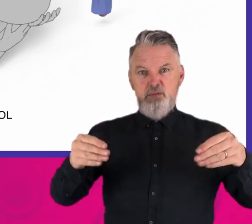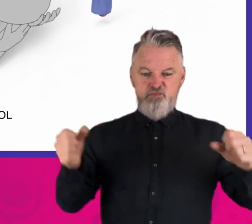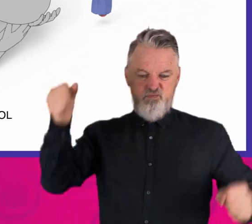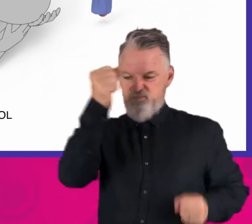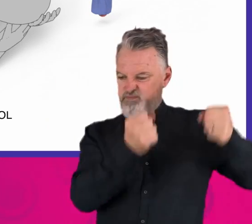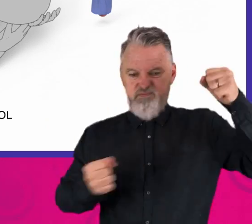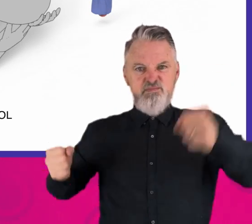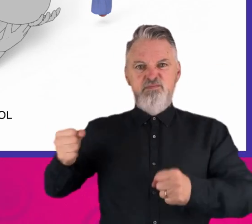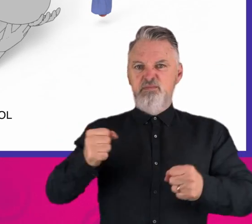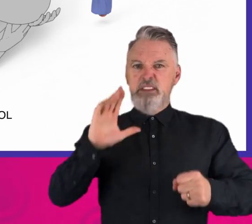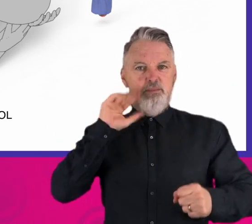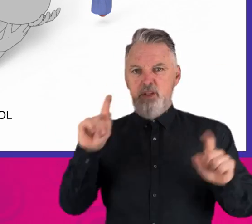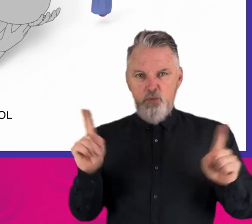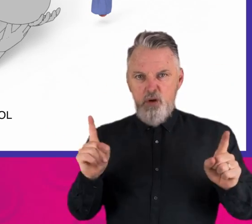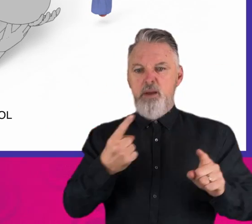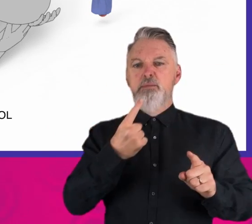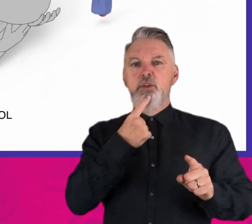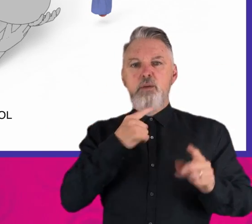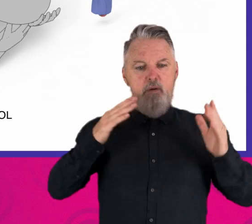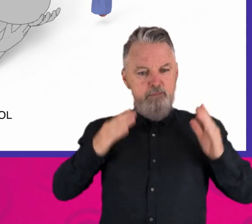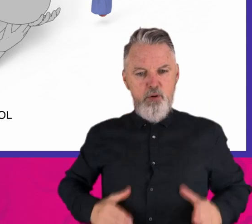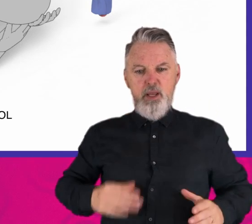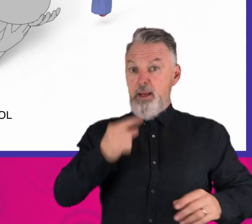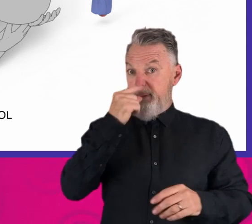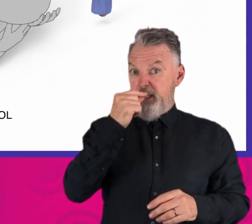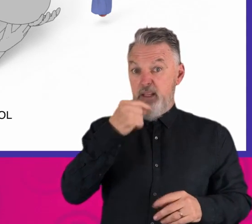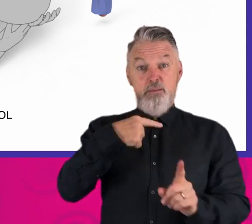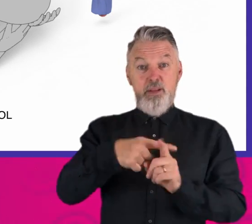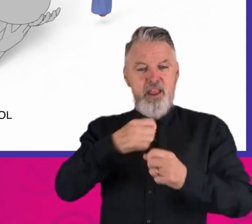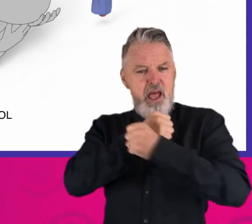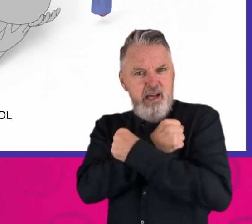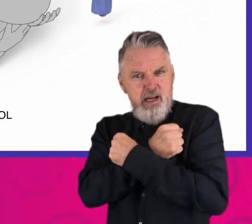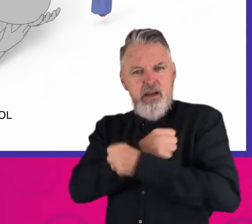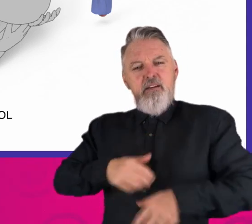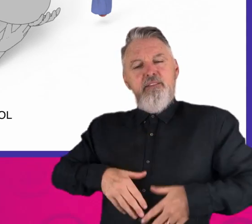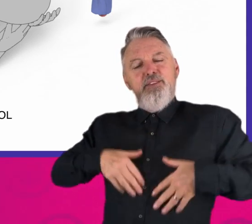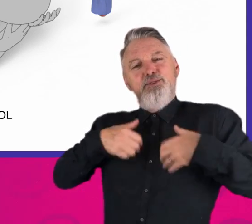for different positions, body types and abilities, and it's cuddly to increase intimacy and comfort